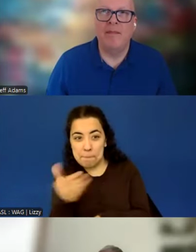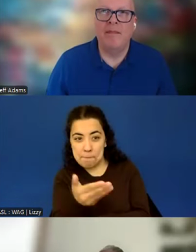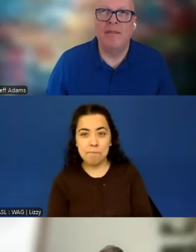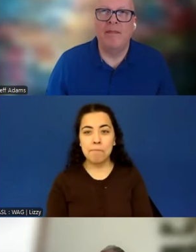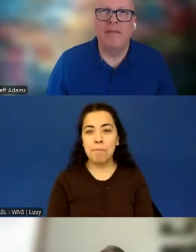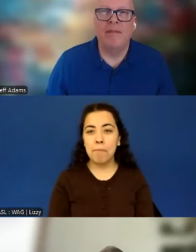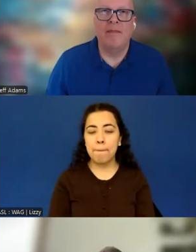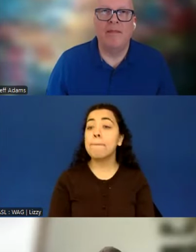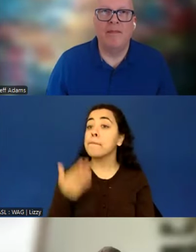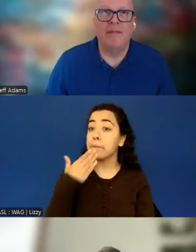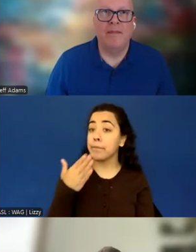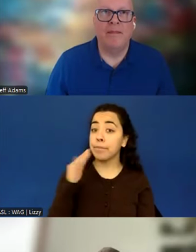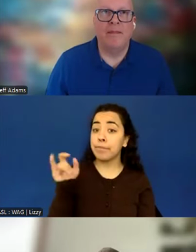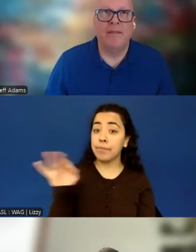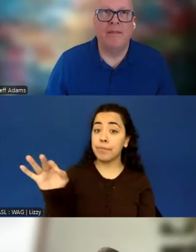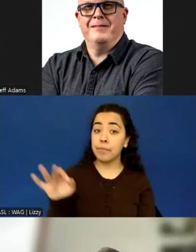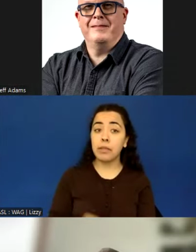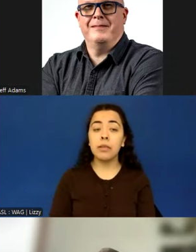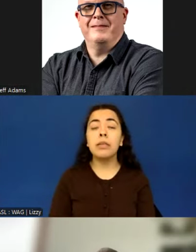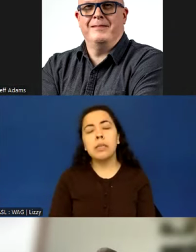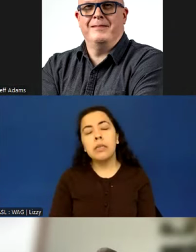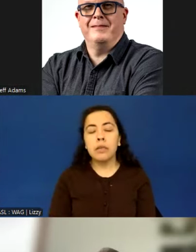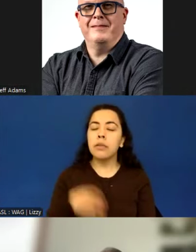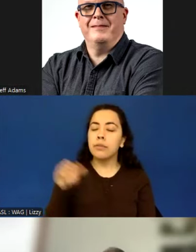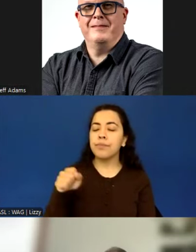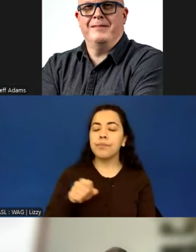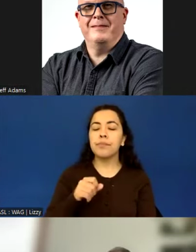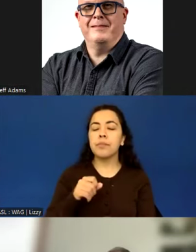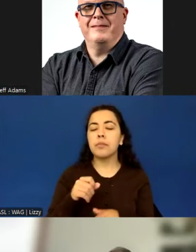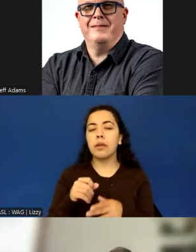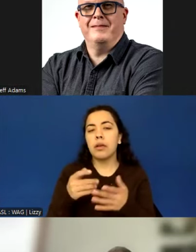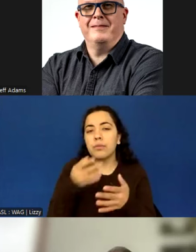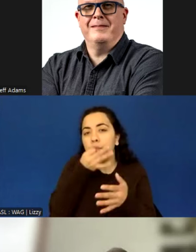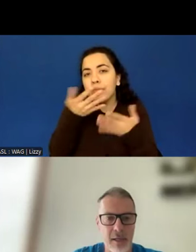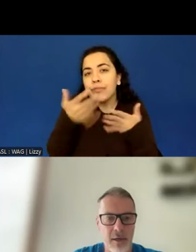Thank you, Jeff. Yeah, in terms of conclusion, let's see a summary